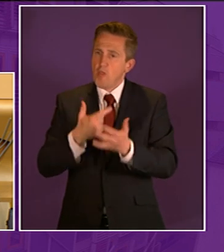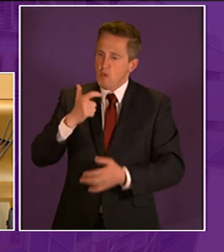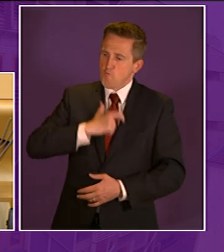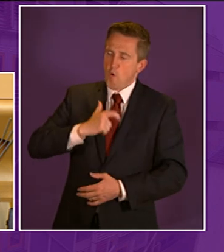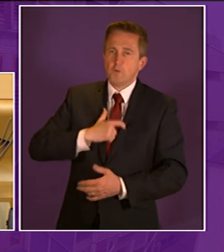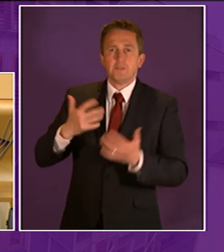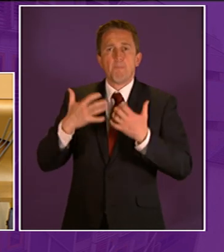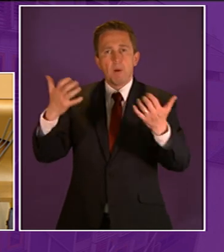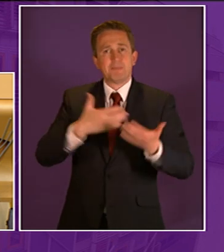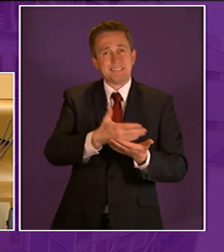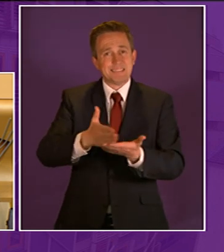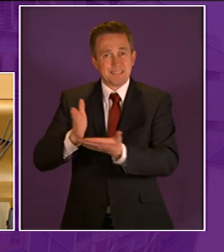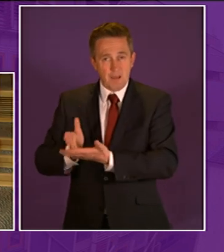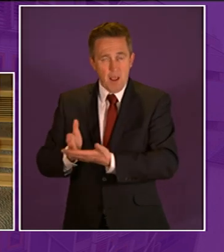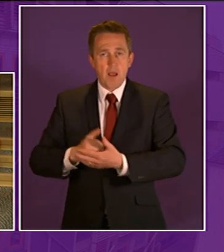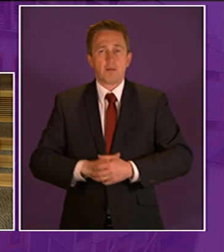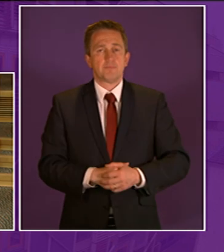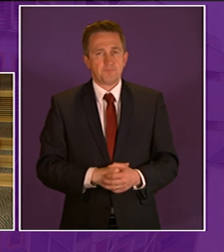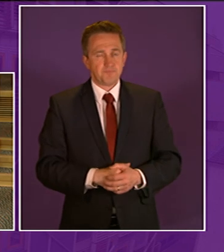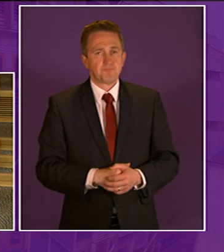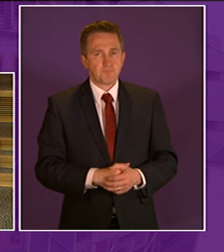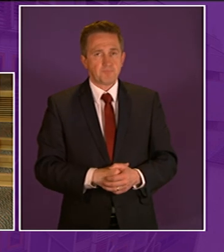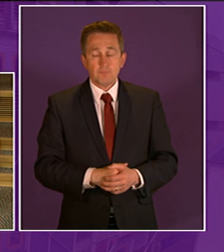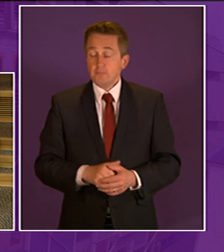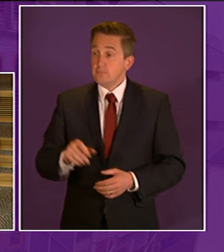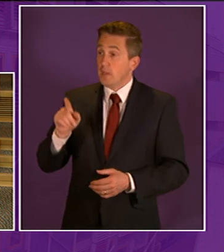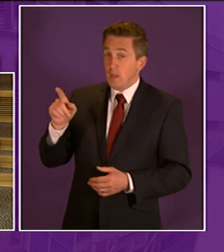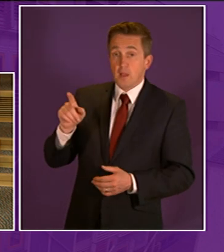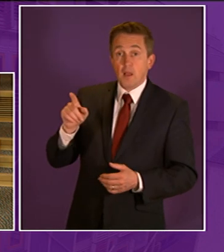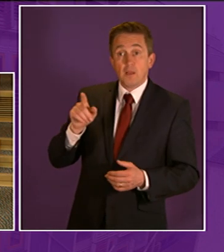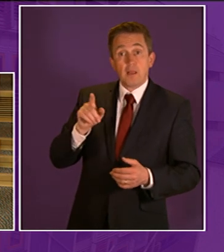John Swinney: Clearly, there will be comparisons of the